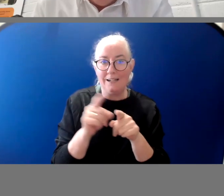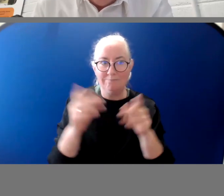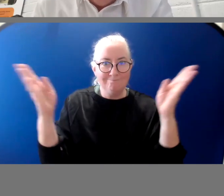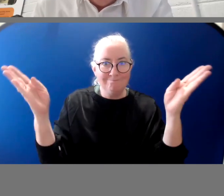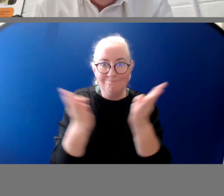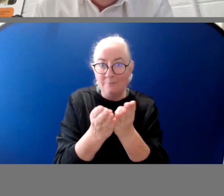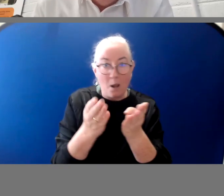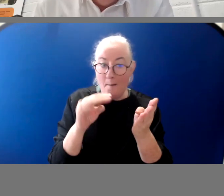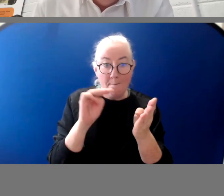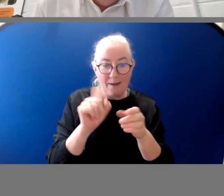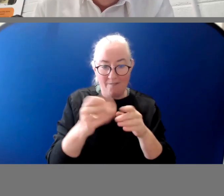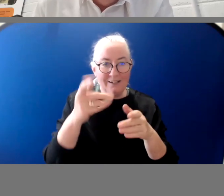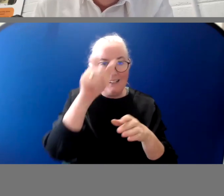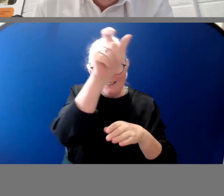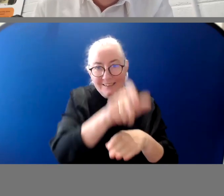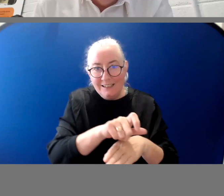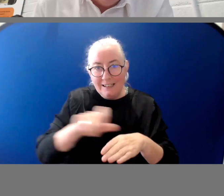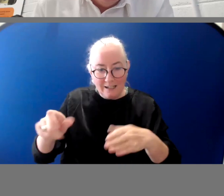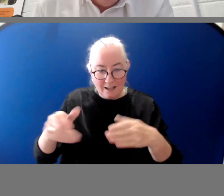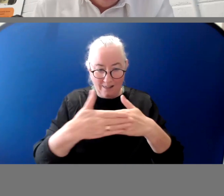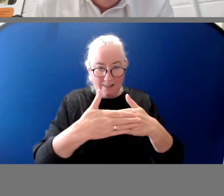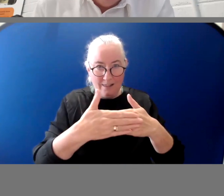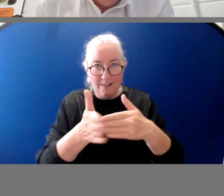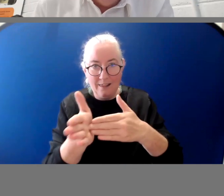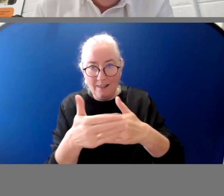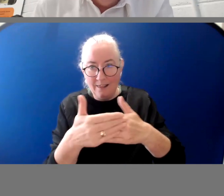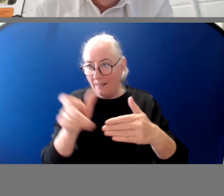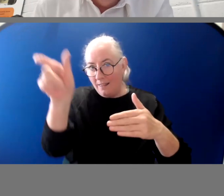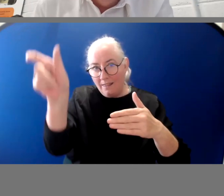have a Leading Edge on the pull side of the door so as a result you may need to automate your door